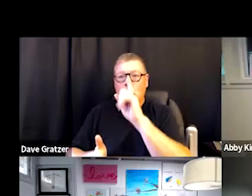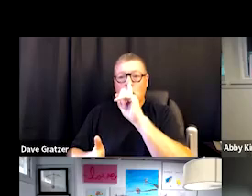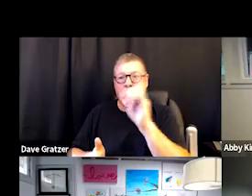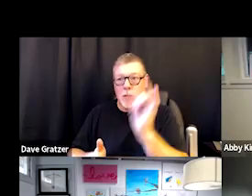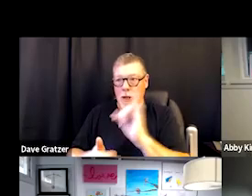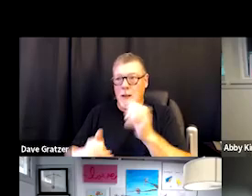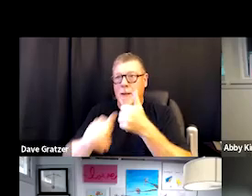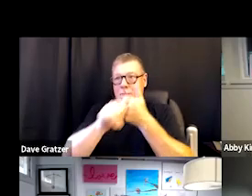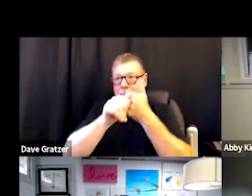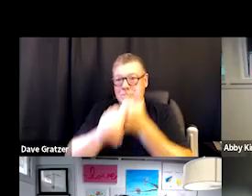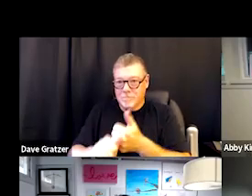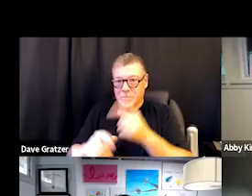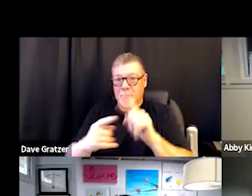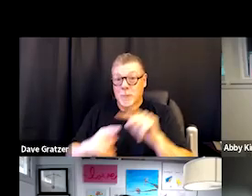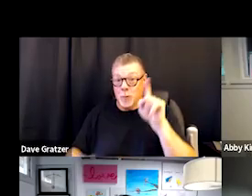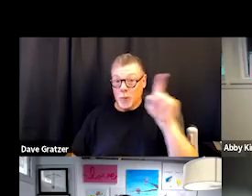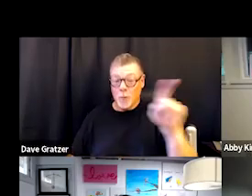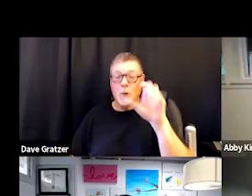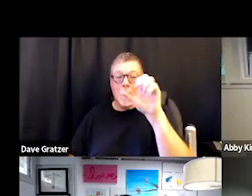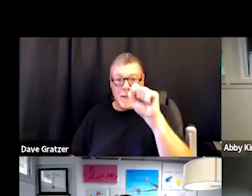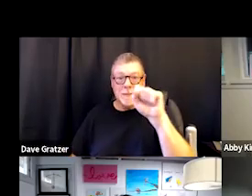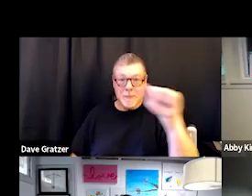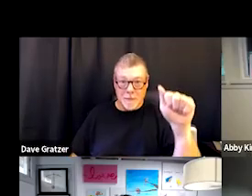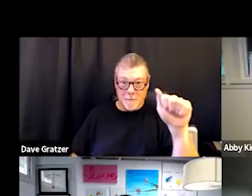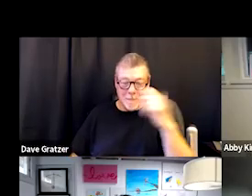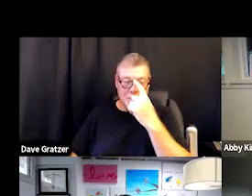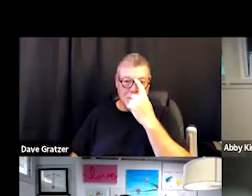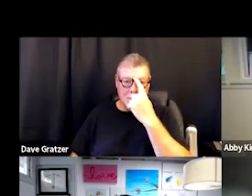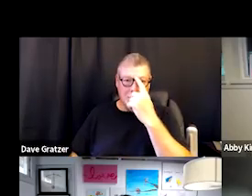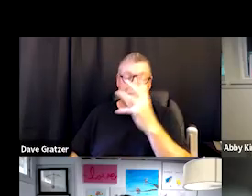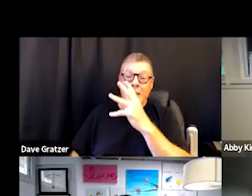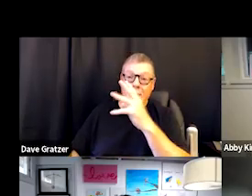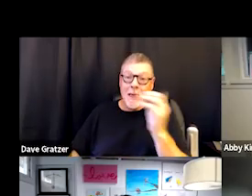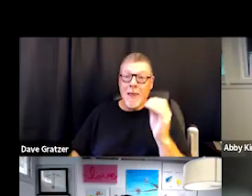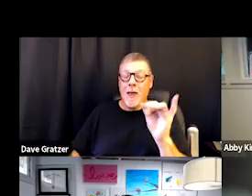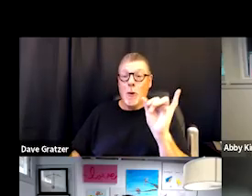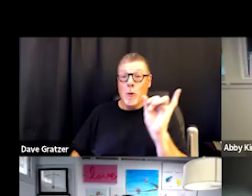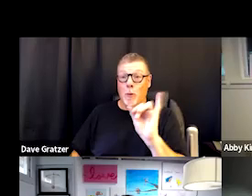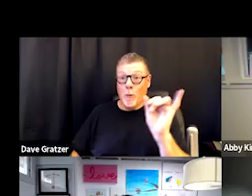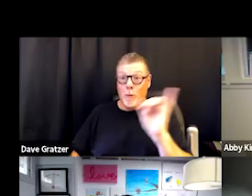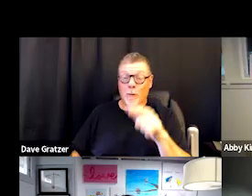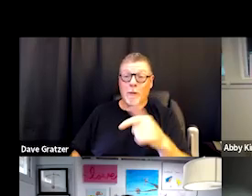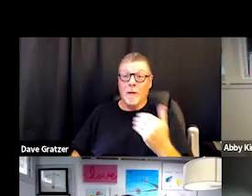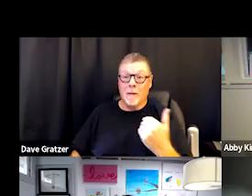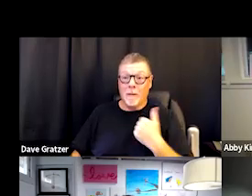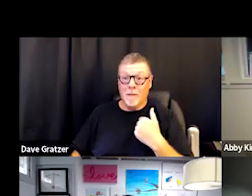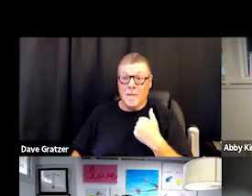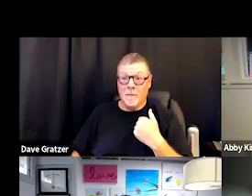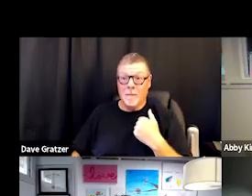to Social Security. And it also houses the adult listings.